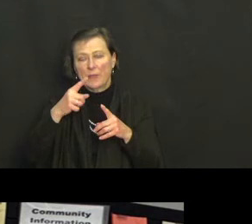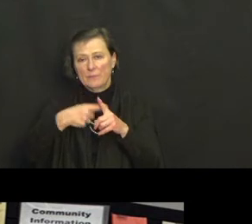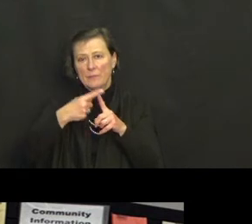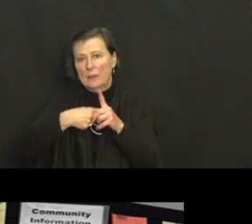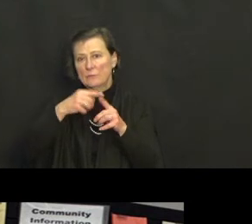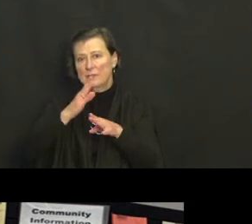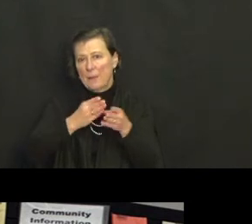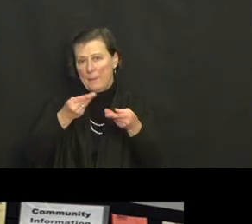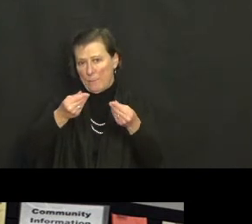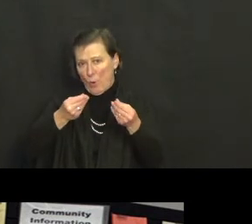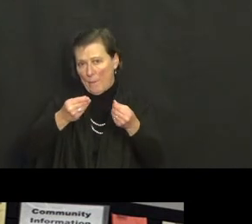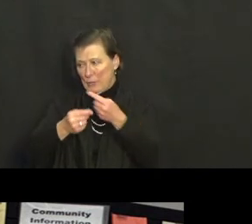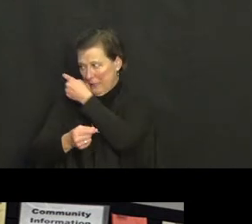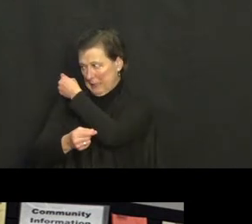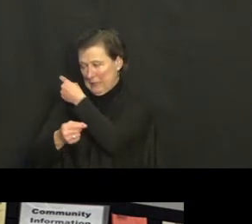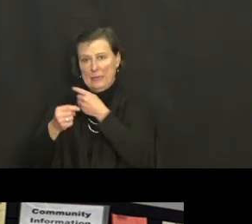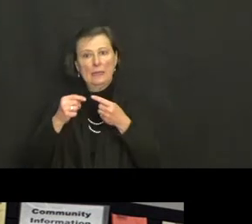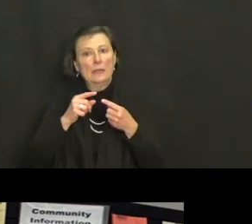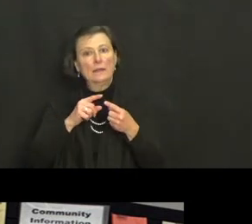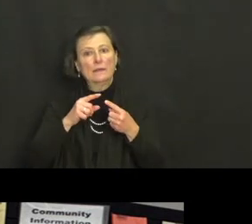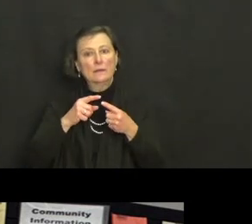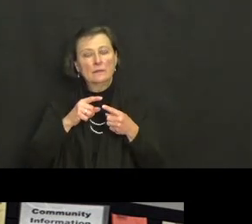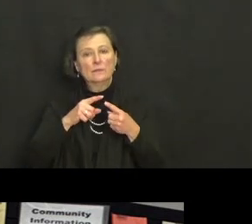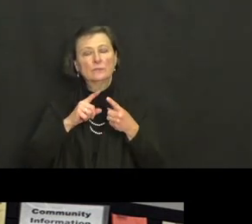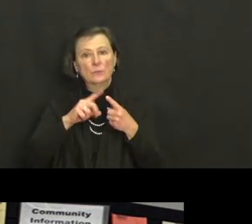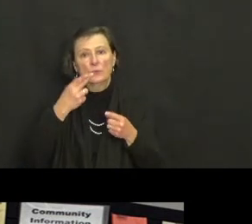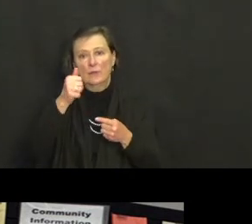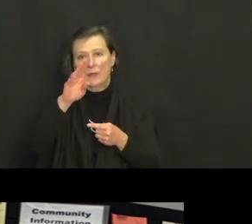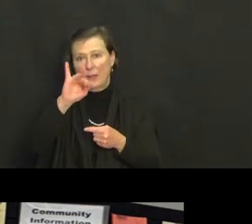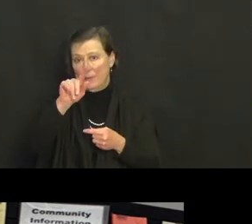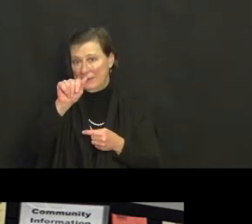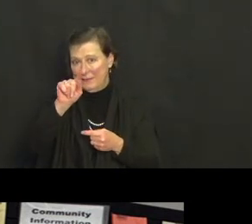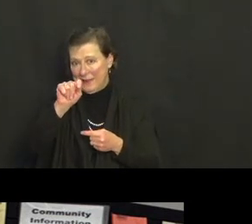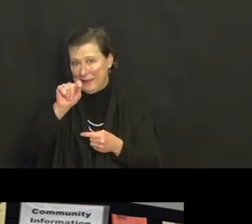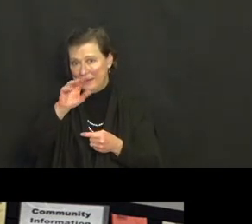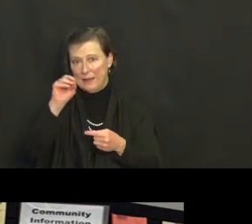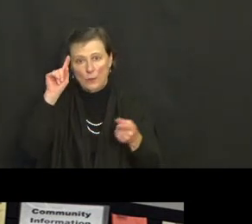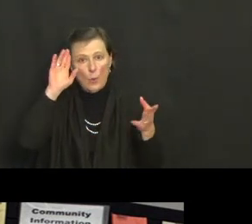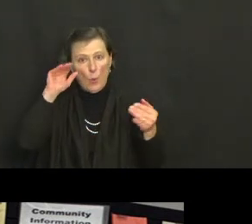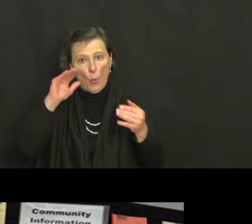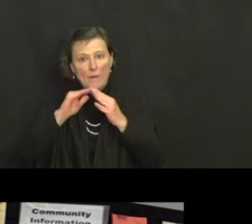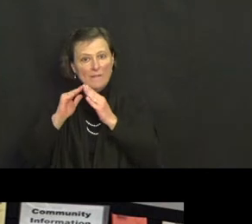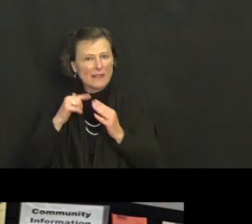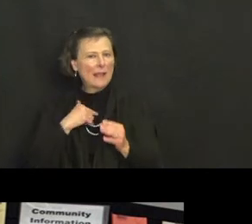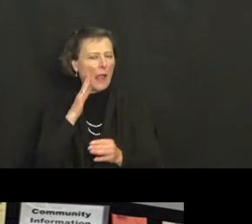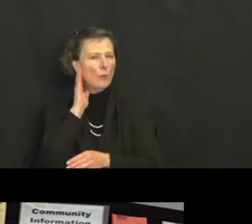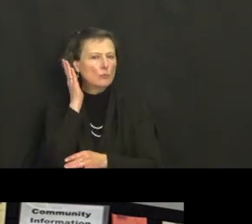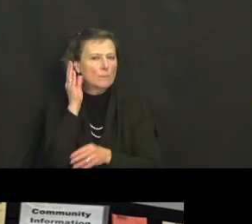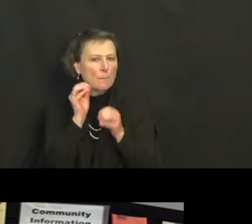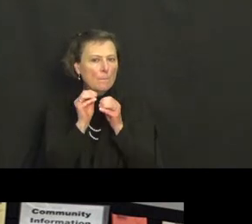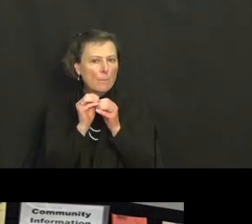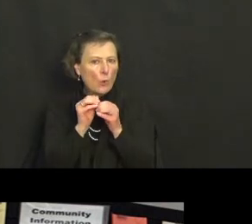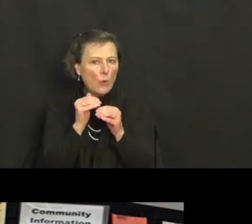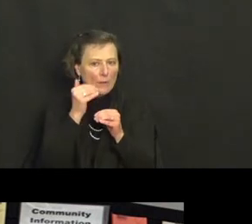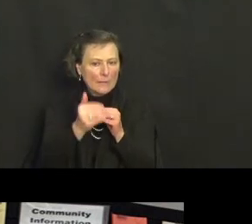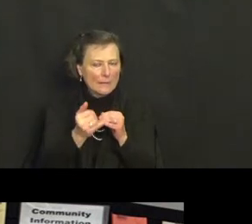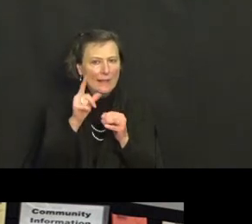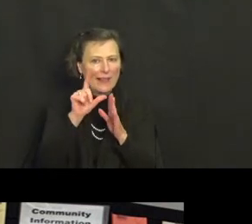And, I will be speaking about this from the pulpit on the last Sunday of the month. So, we'll learn a lot more about that then.